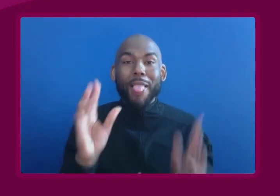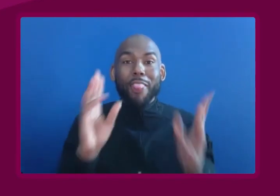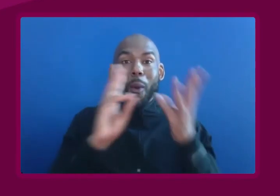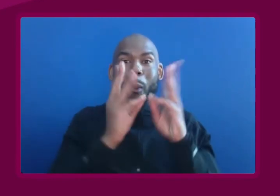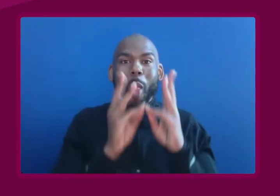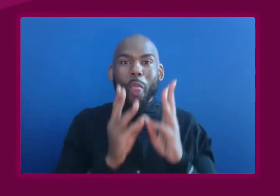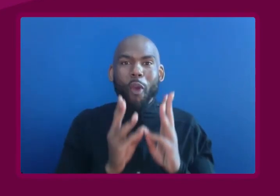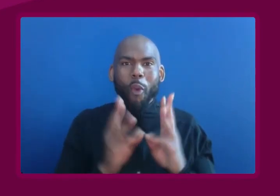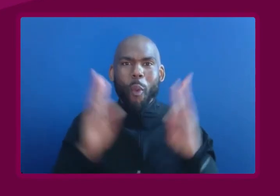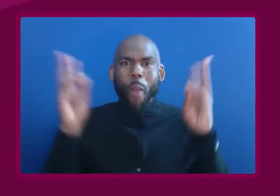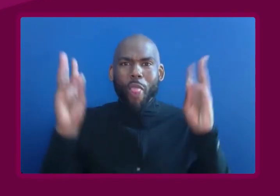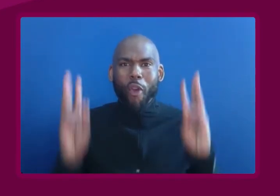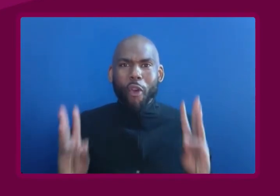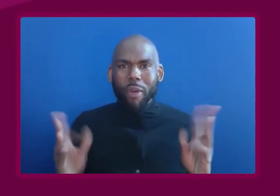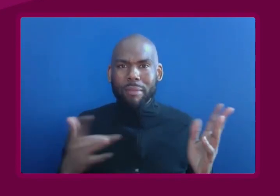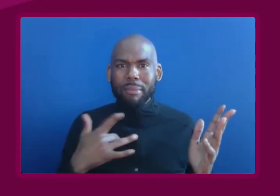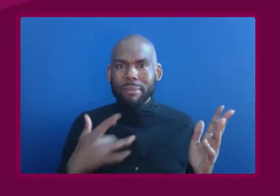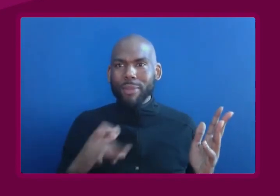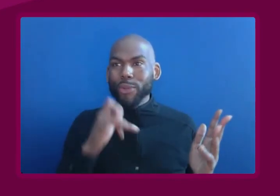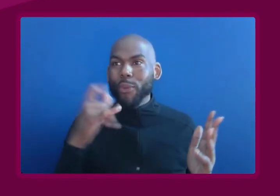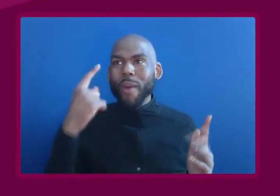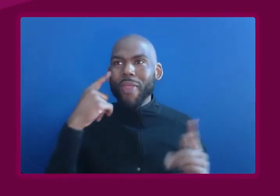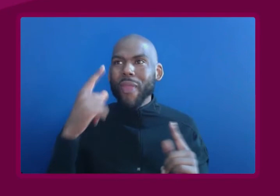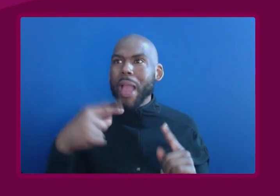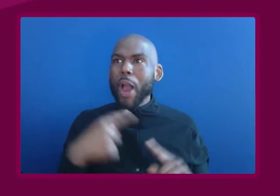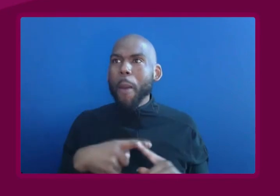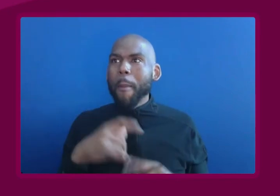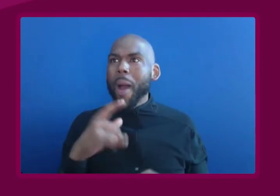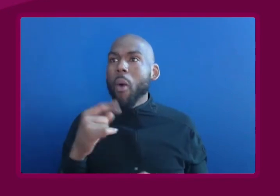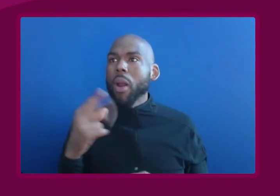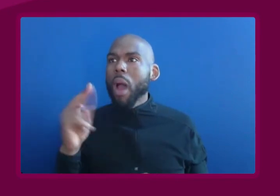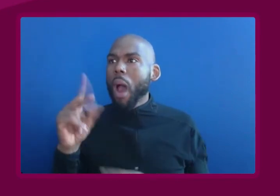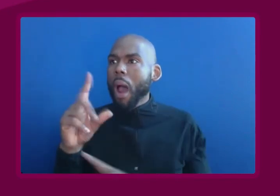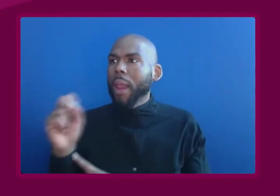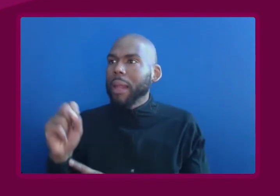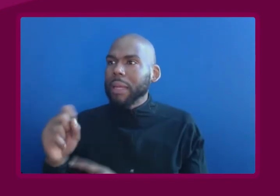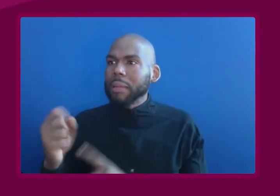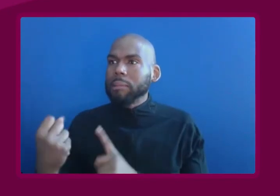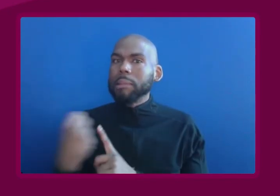You don't necessarily think about the weather, unless it starts to impact you directly.